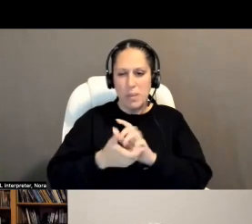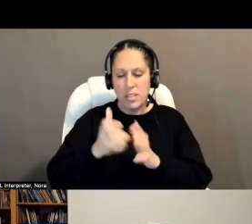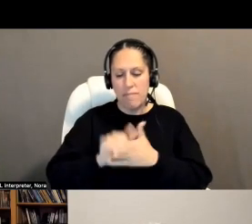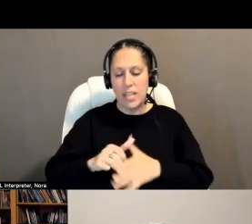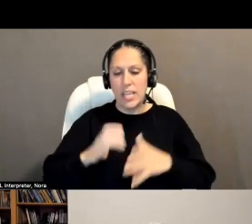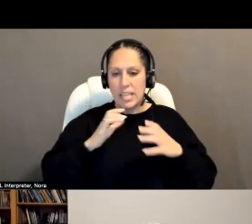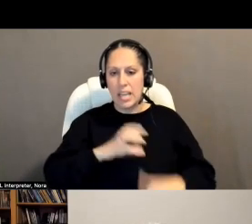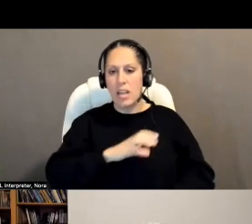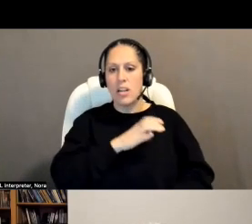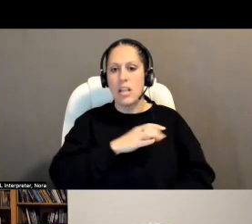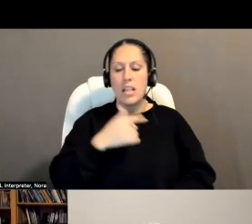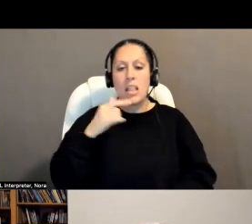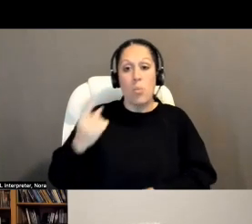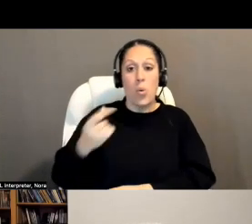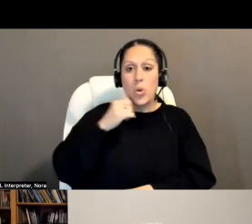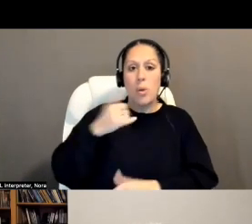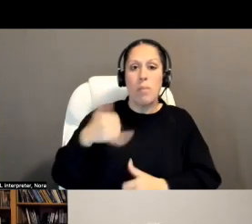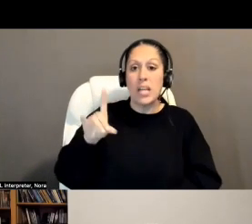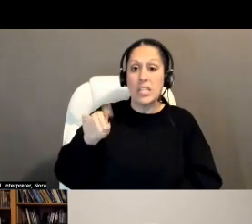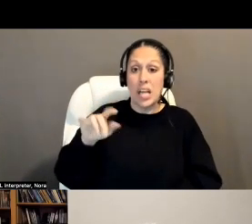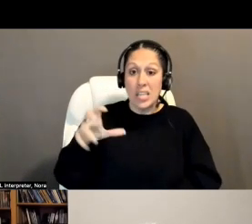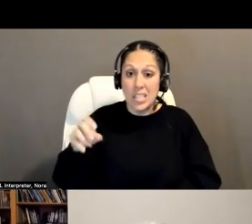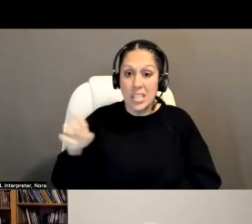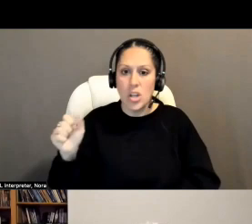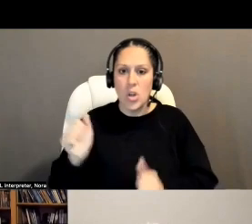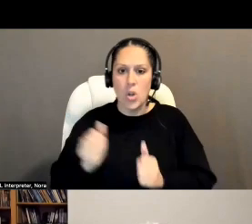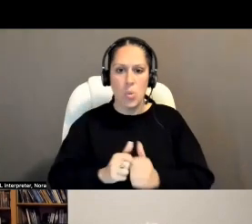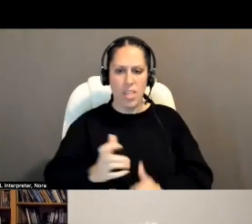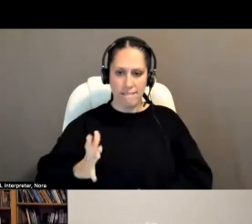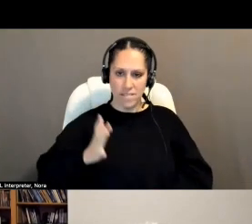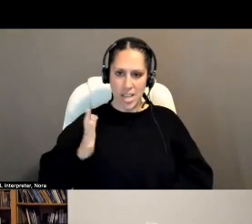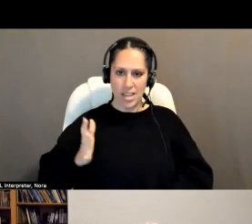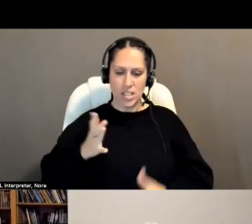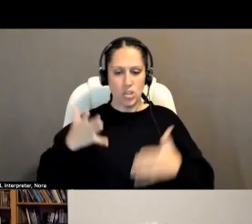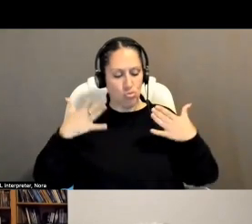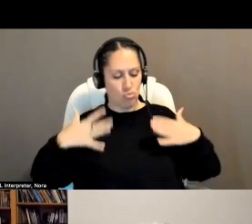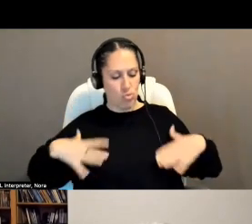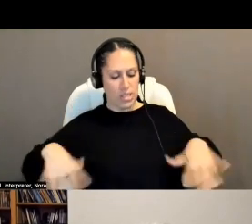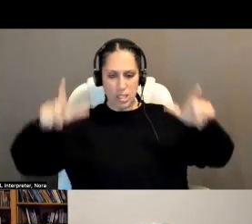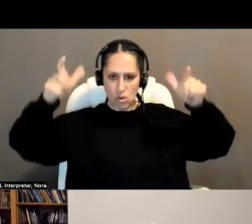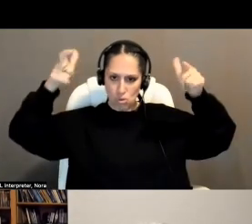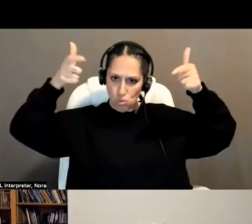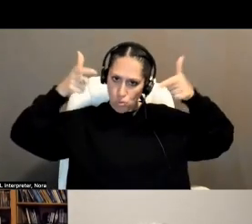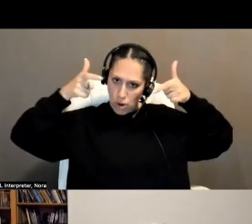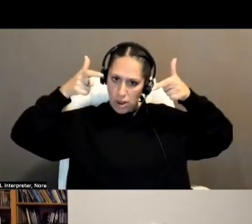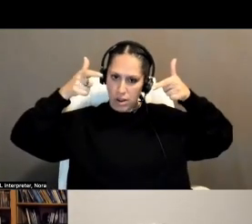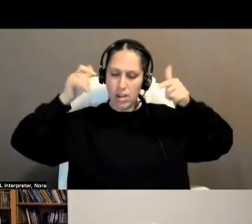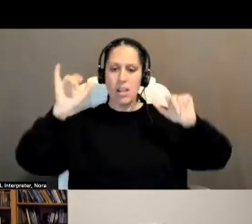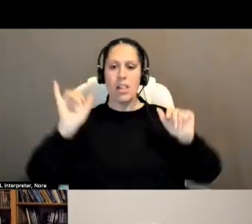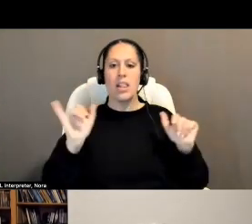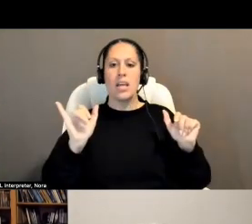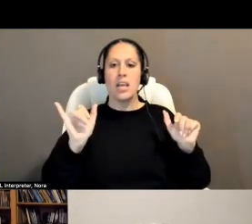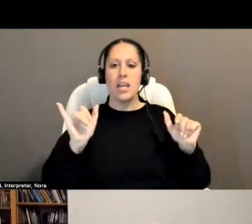the Duchess, and with like a very fancy dress, and a crown, and then just like a stuffed pig